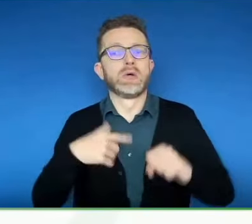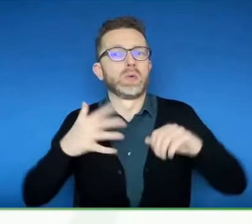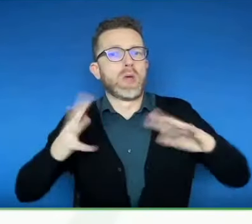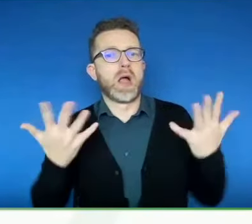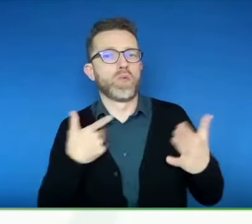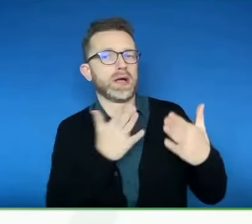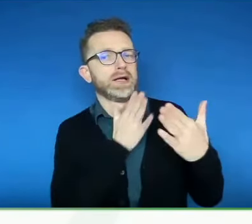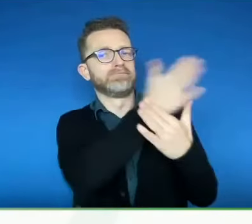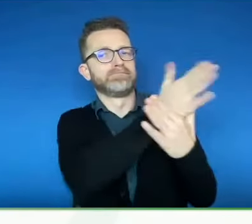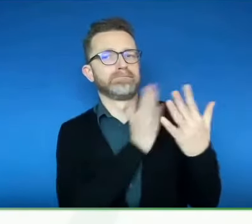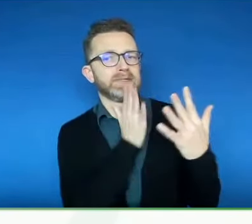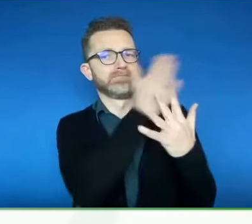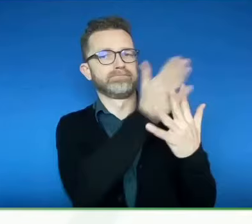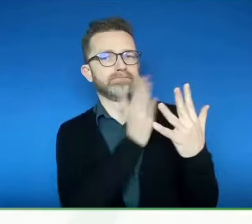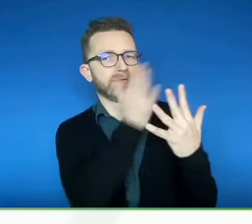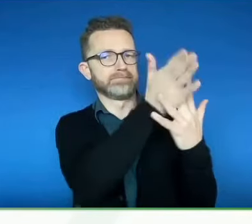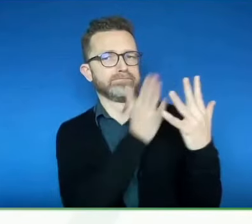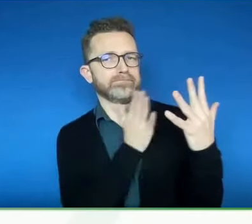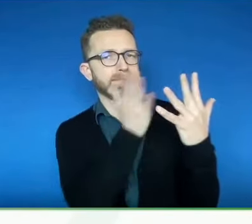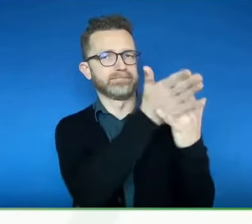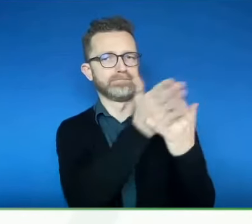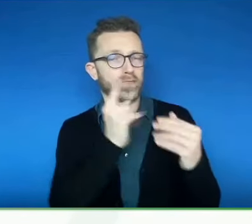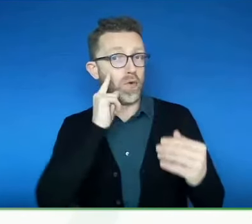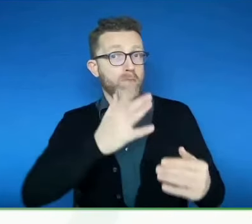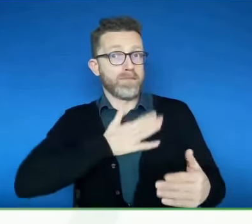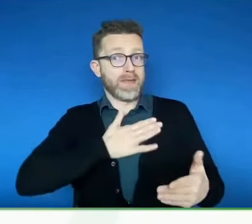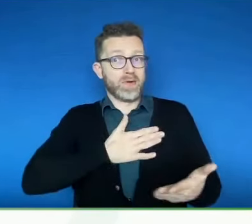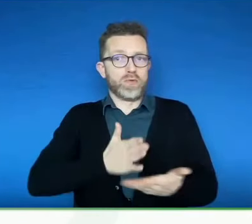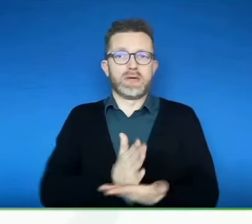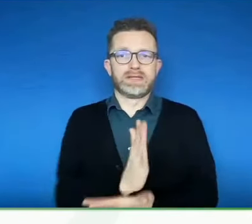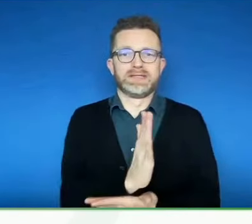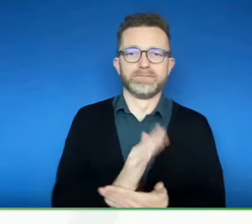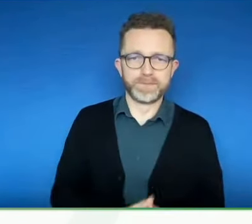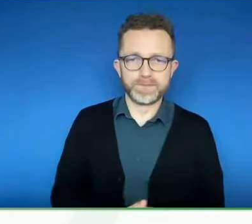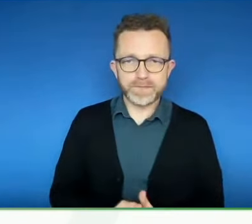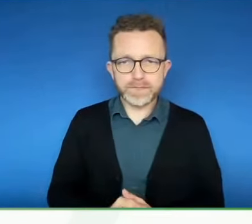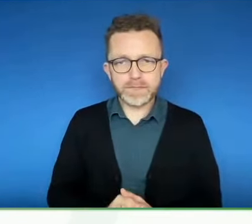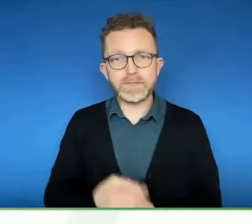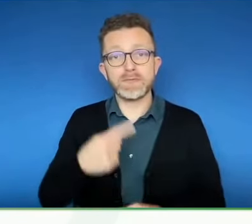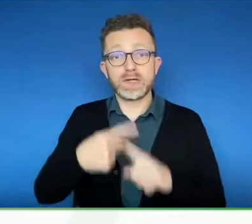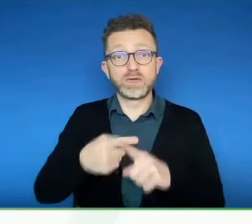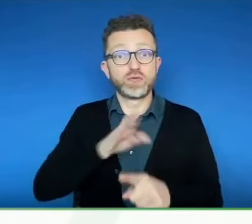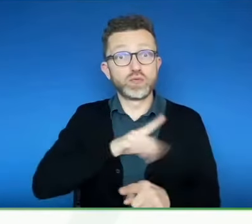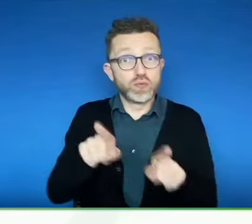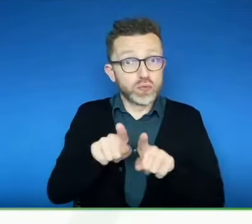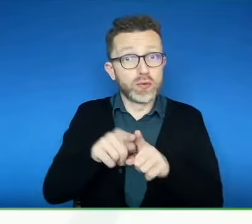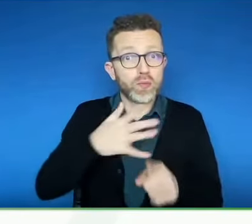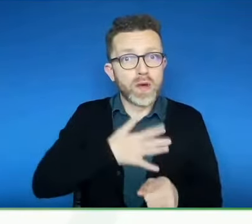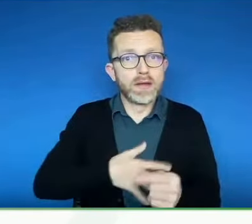skills and debating skills that they can occupy key roles in their lives and society.